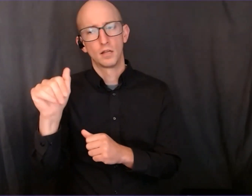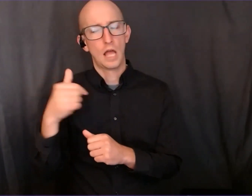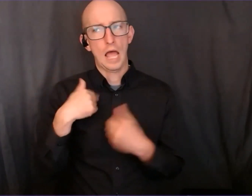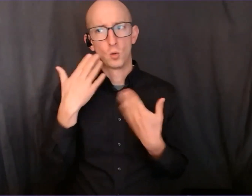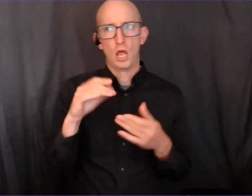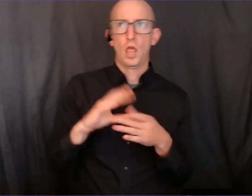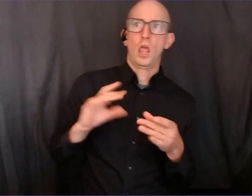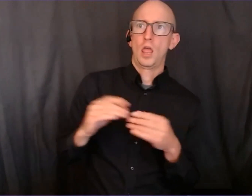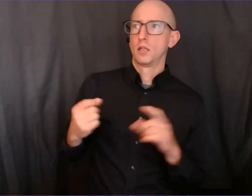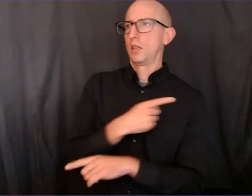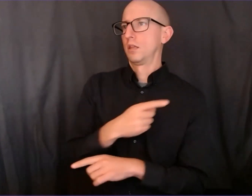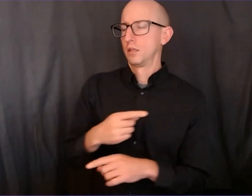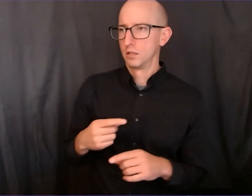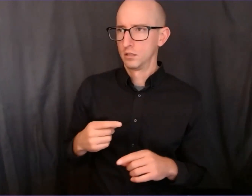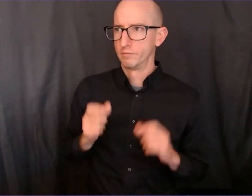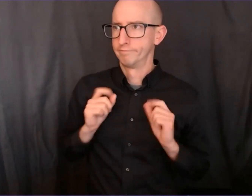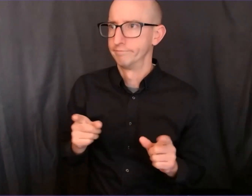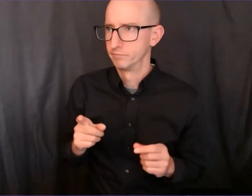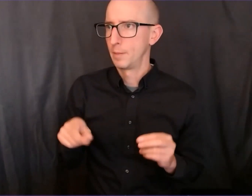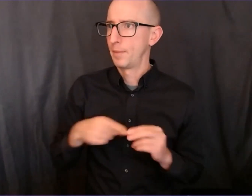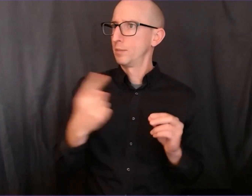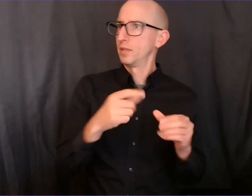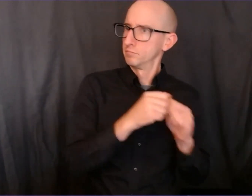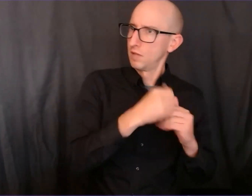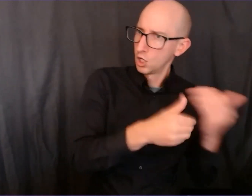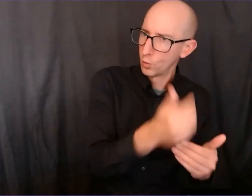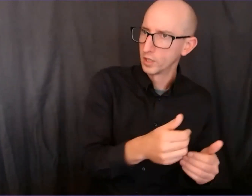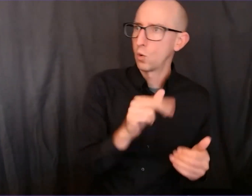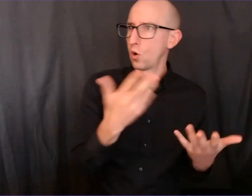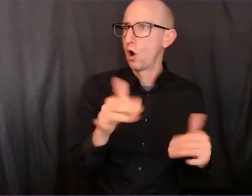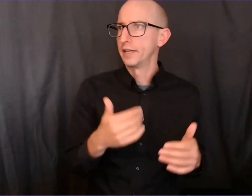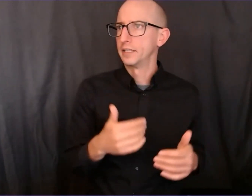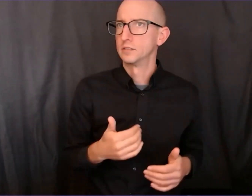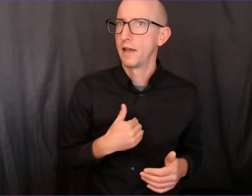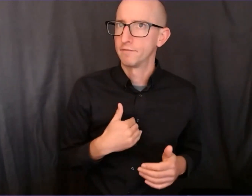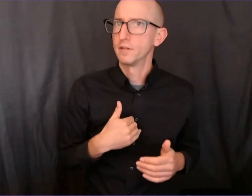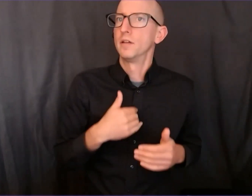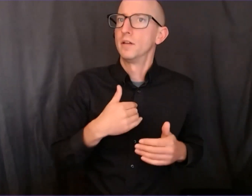transition over time to fully zero emissions. As Karl mentioned, $3 billion is a lot, but it's not